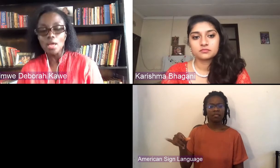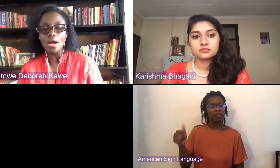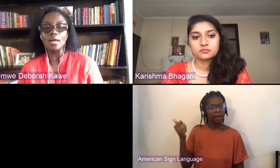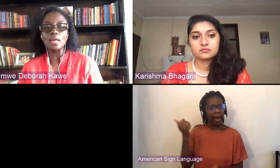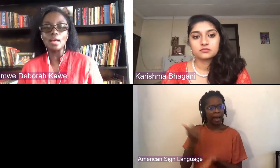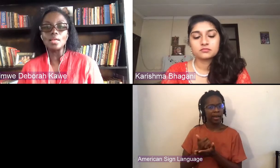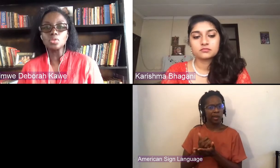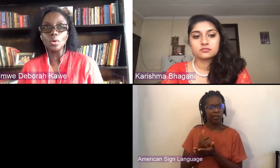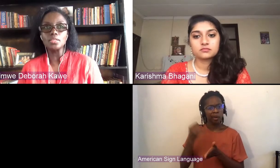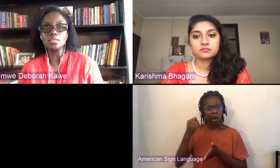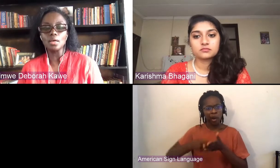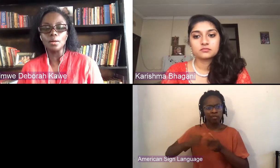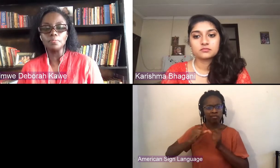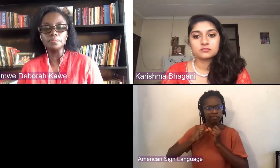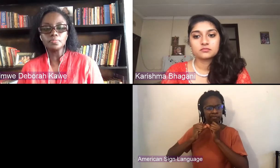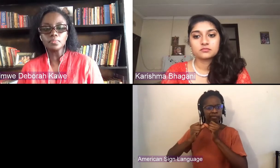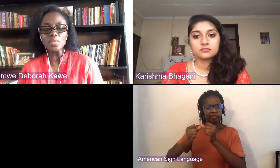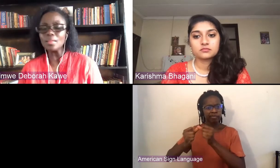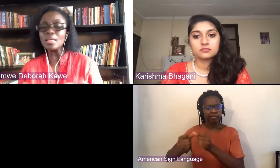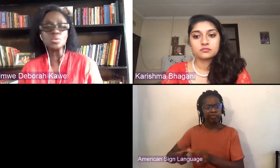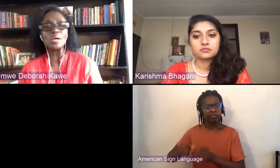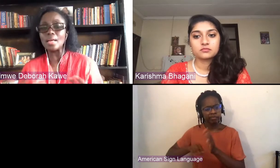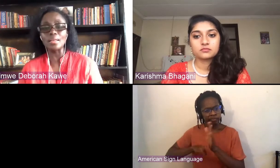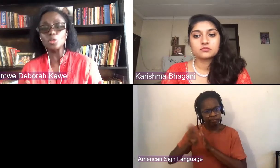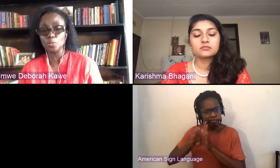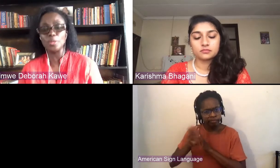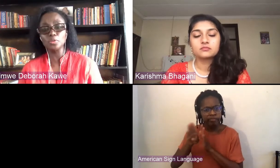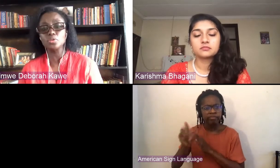And that's what allows people